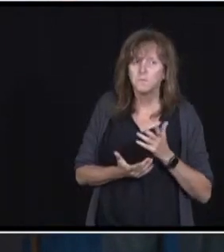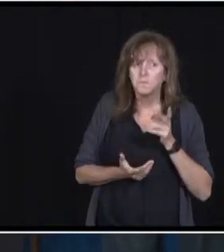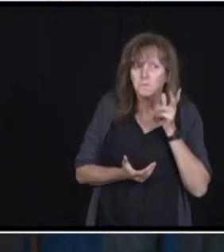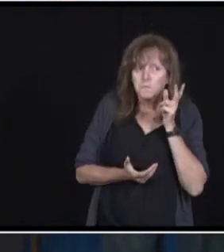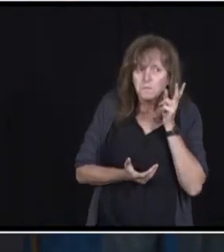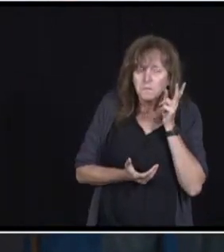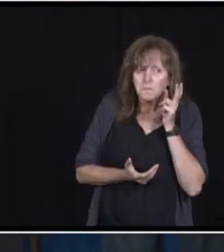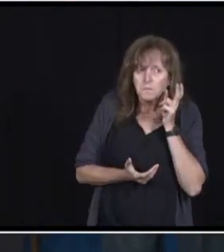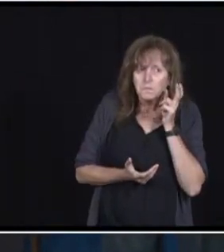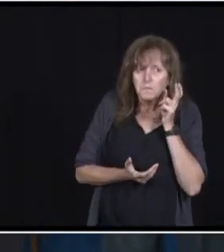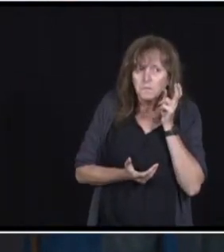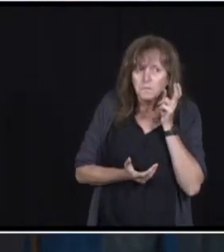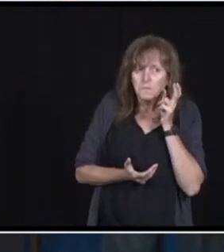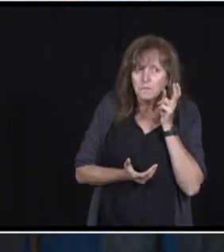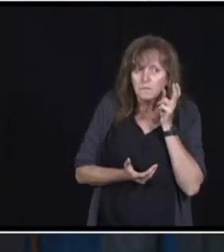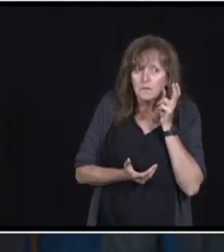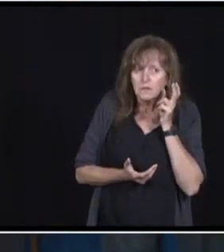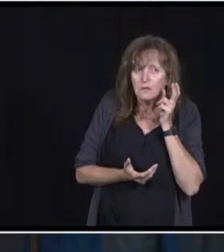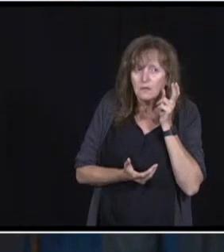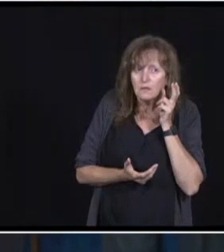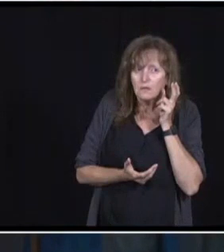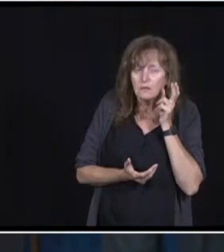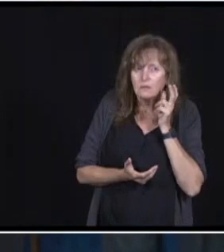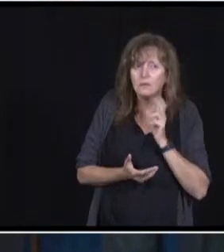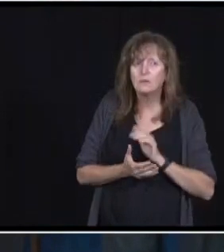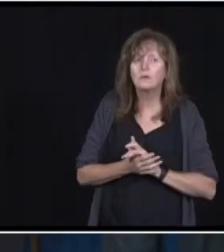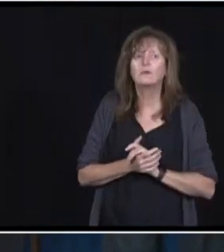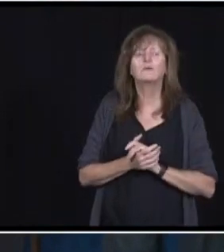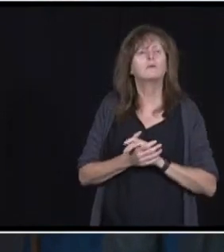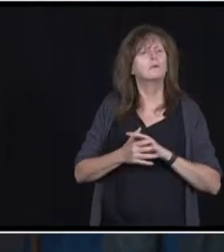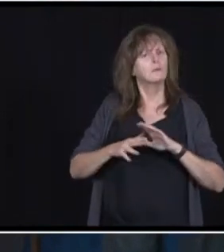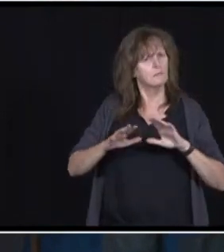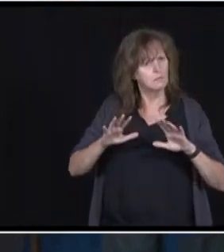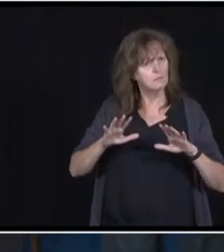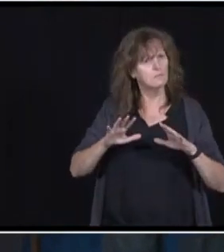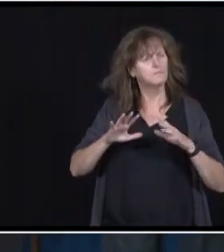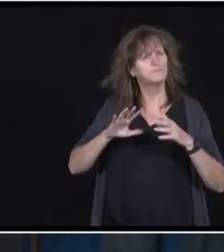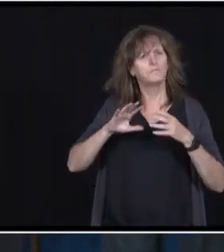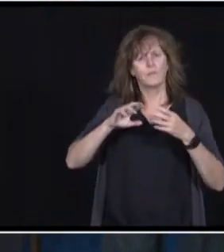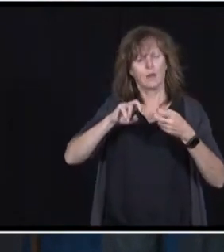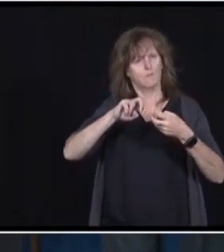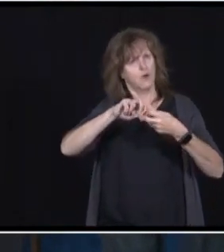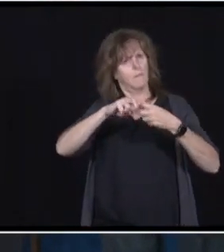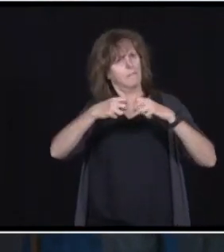I am wondering if... Aren't we creating a problem in that people will take